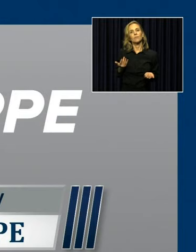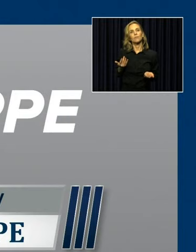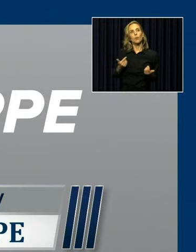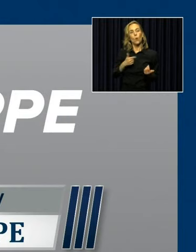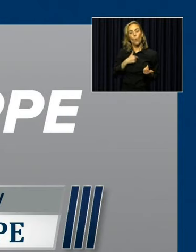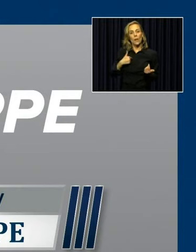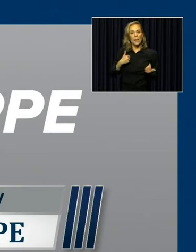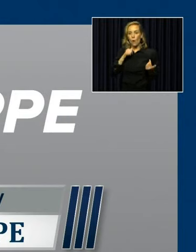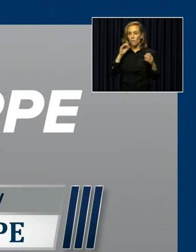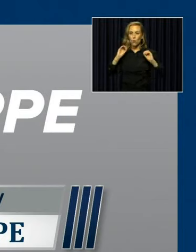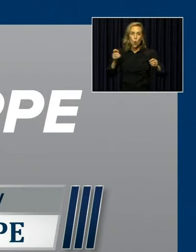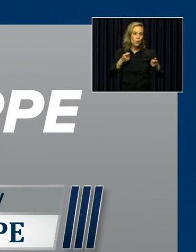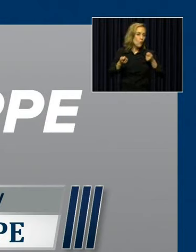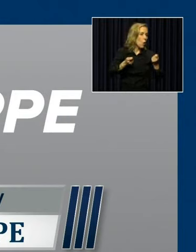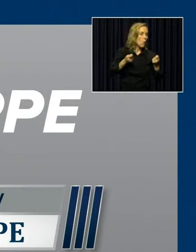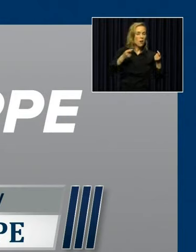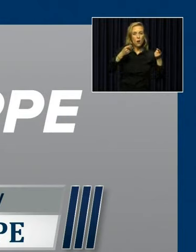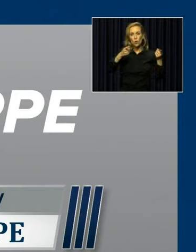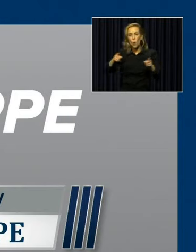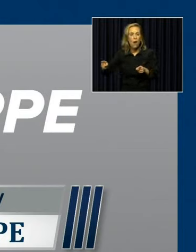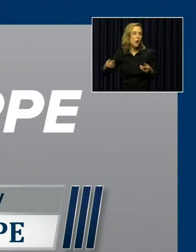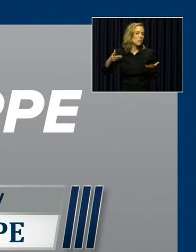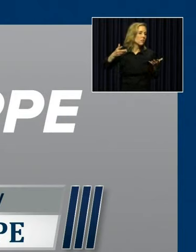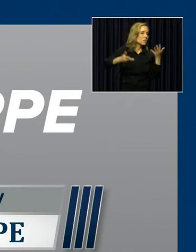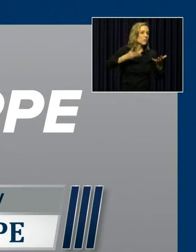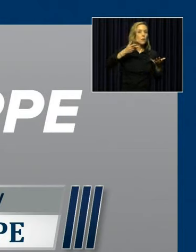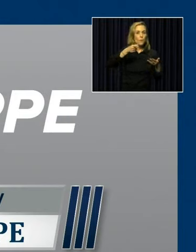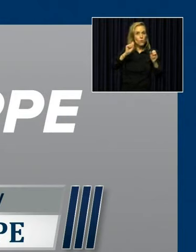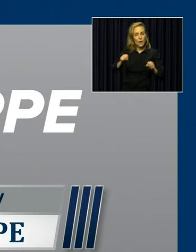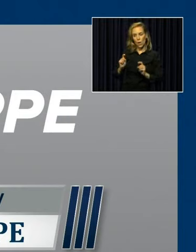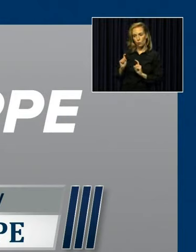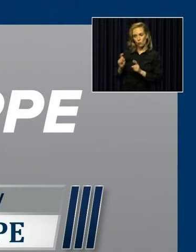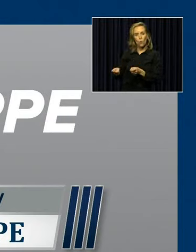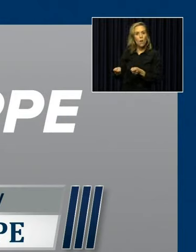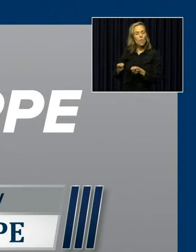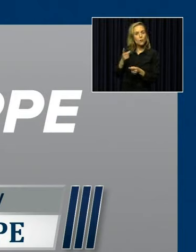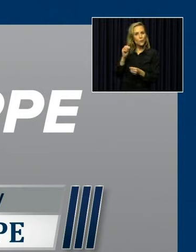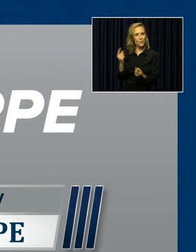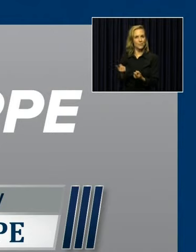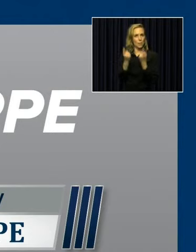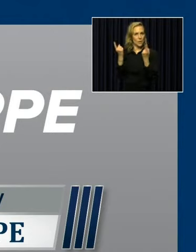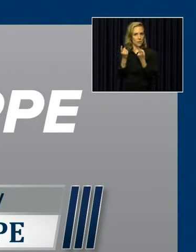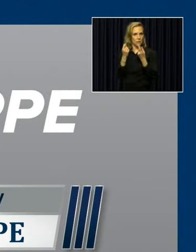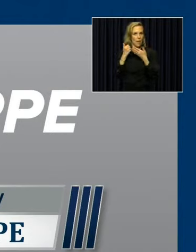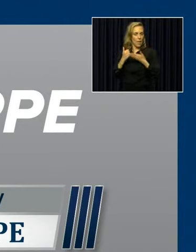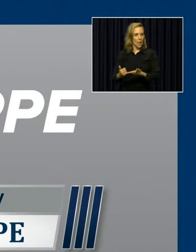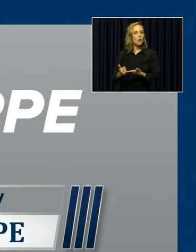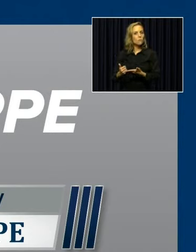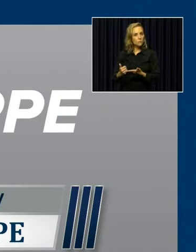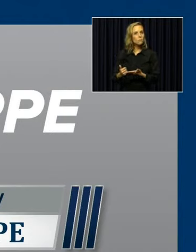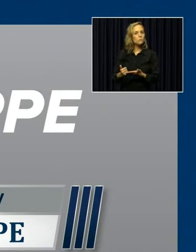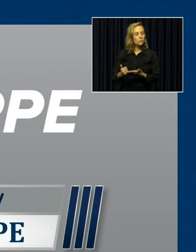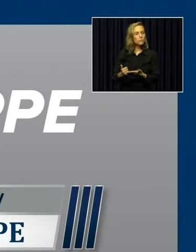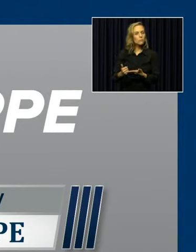MASK, WE OUGHT TO REALLY THINK ABOUT WHETHER THERE IS A HEALTH CARE PROVIDER THAT SHOULD HAVE THAT.